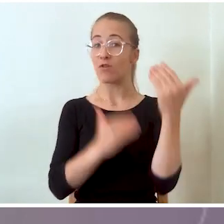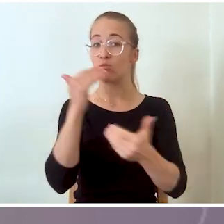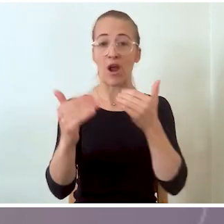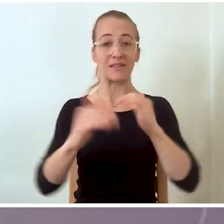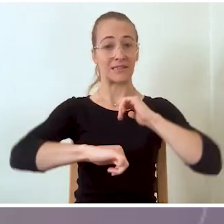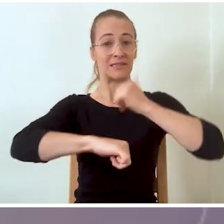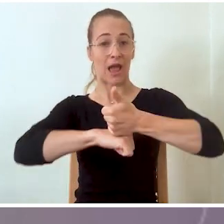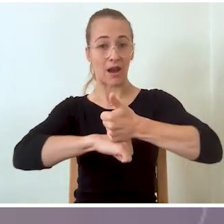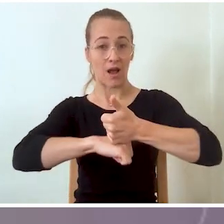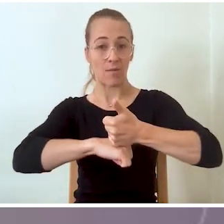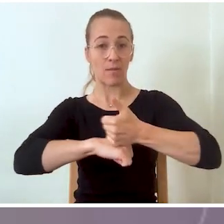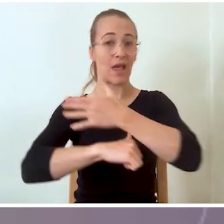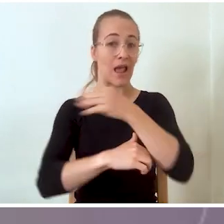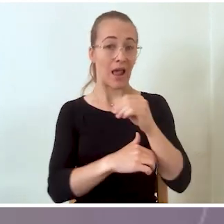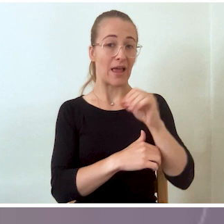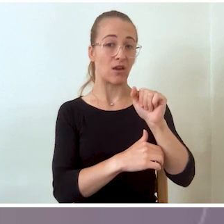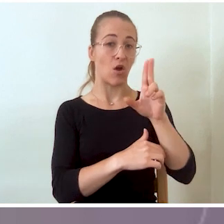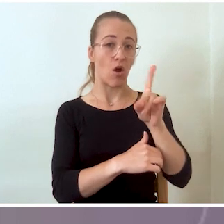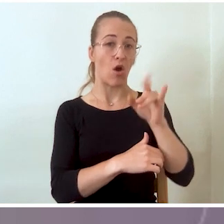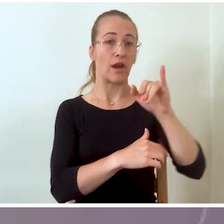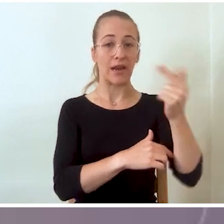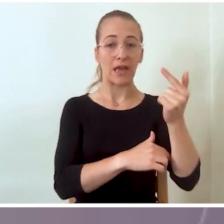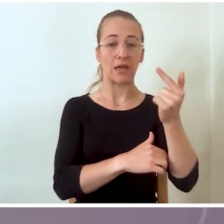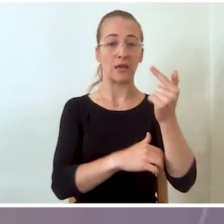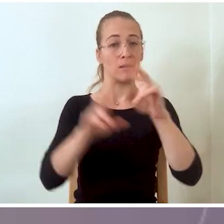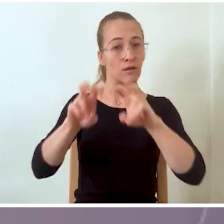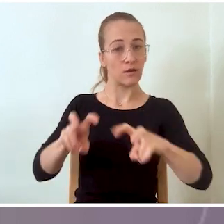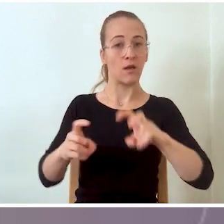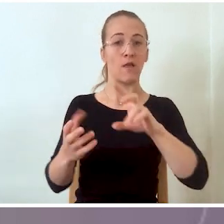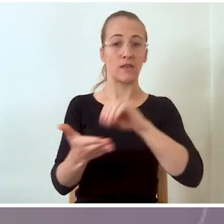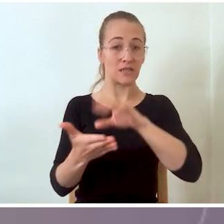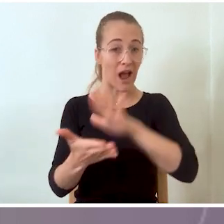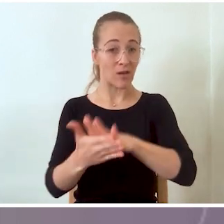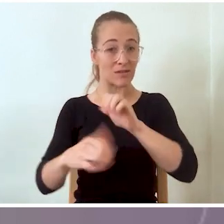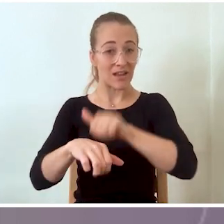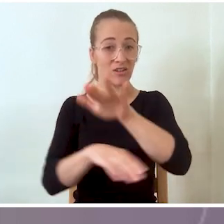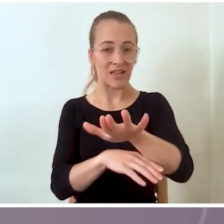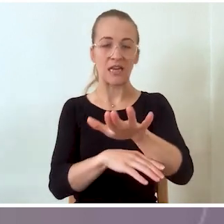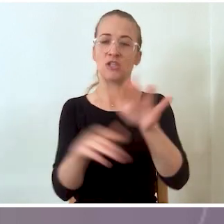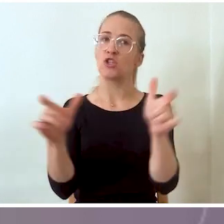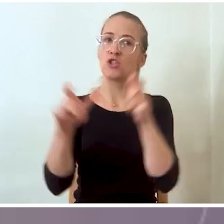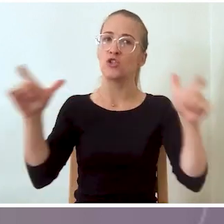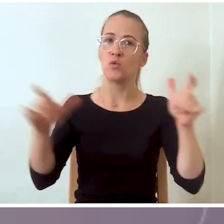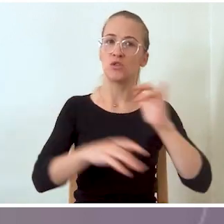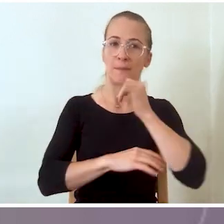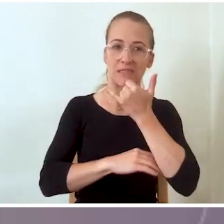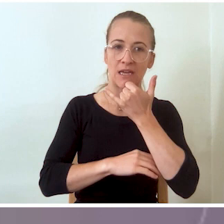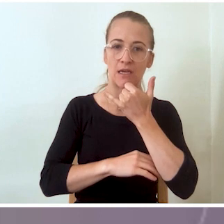and are auditing randomly some of those documents that go, you're making a massive mistake. If you're not auditing your HTML pages,